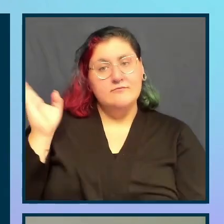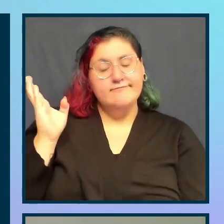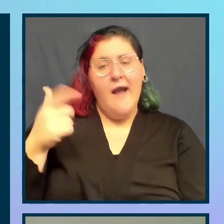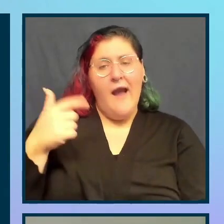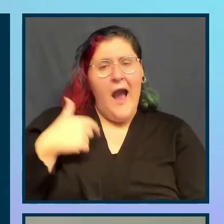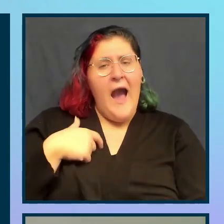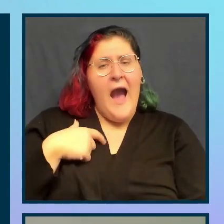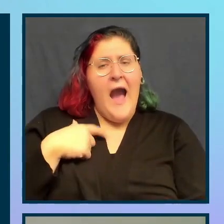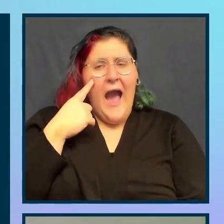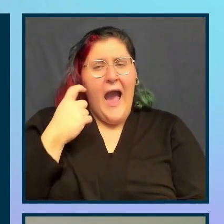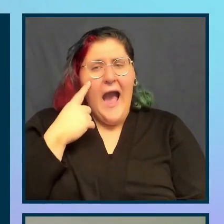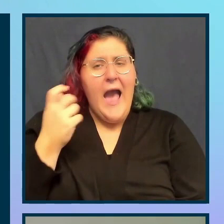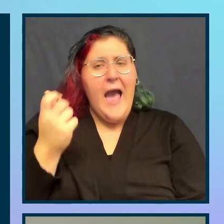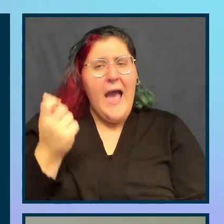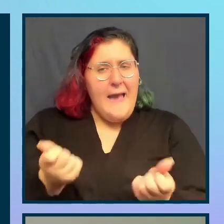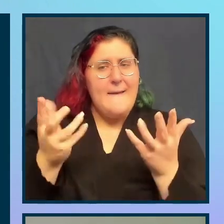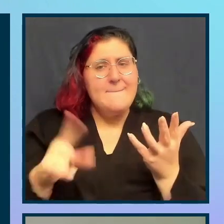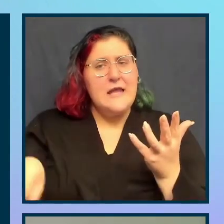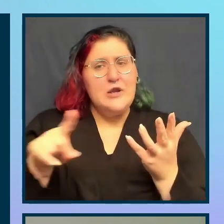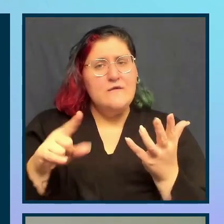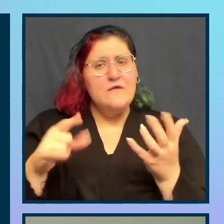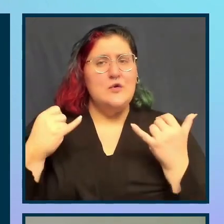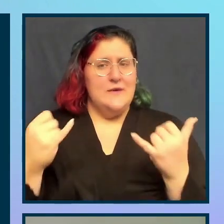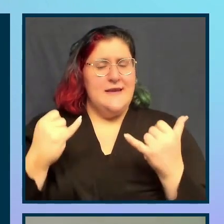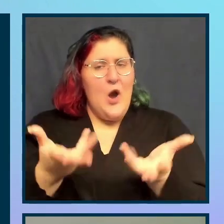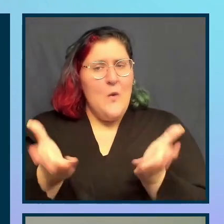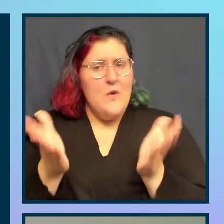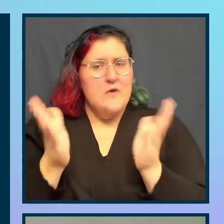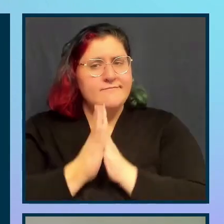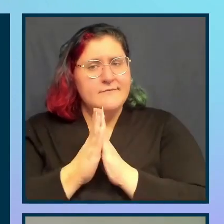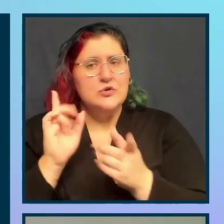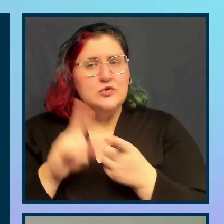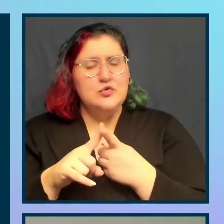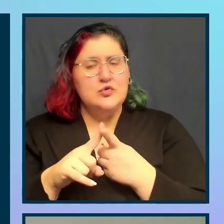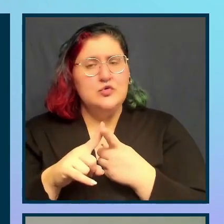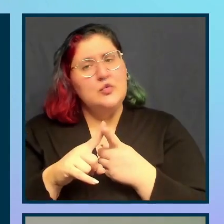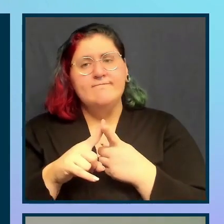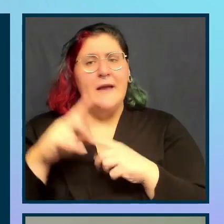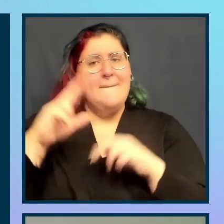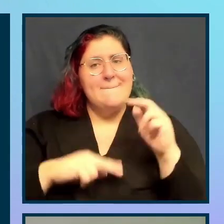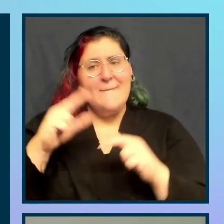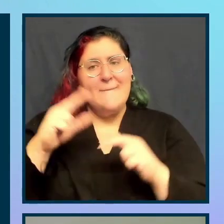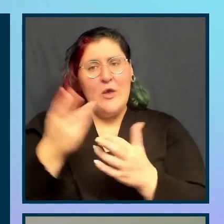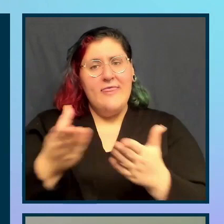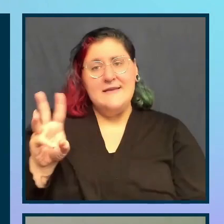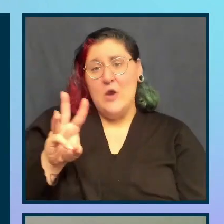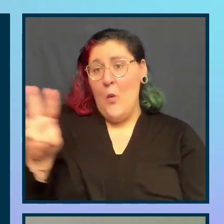that the web wasn't really designed for. Whether that's complex components, very app-like experiences,